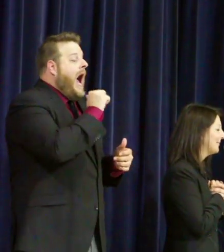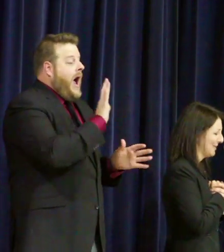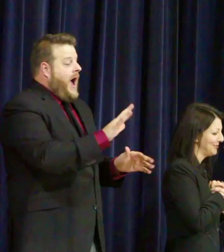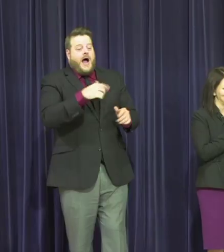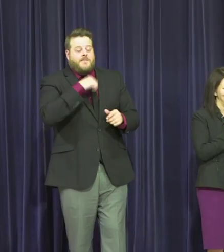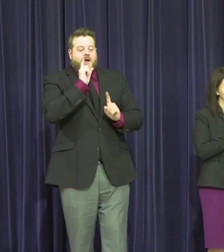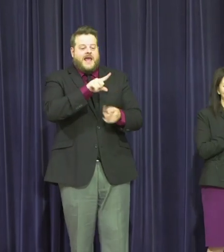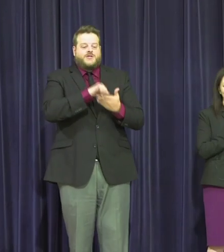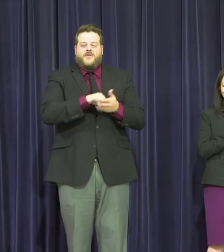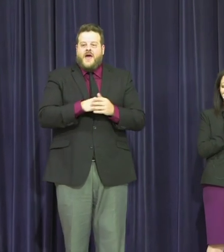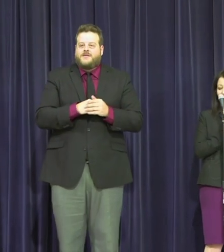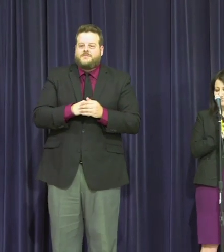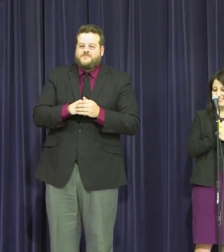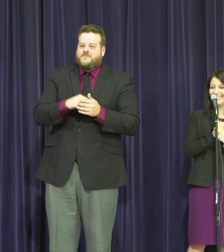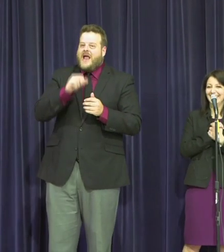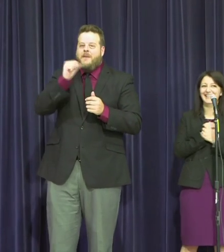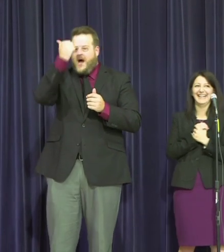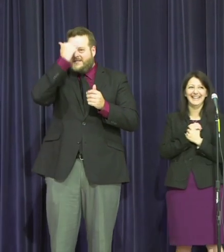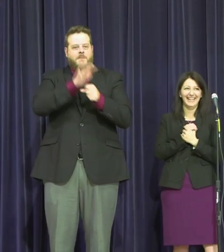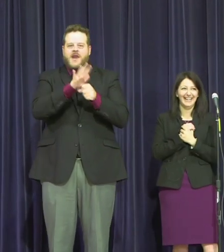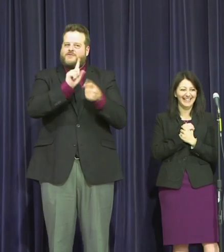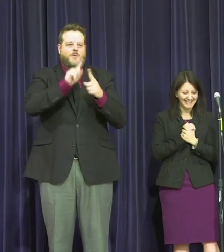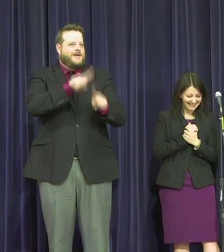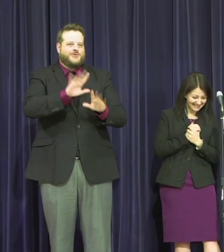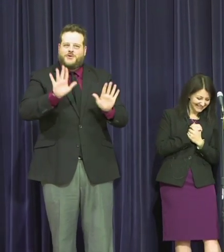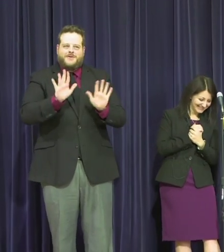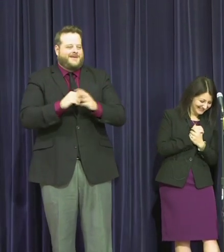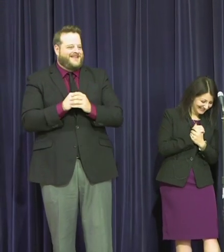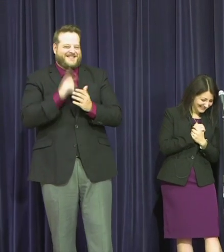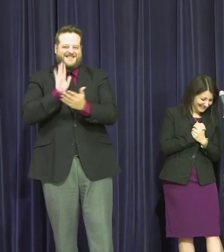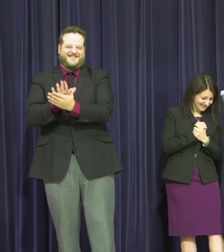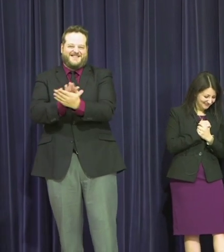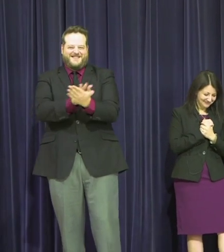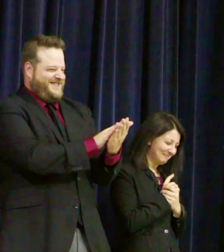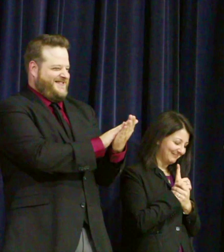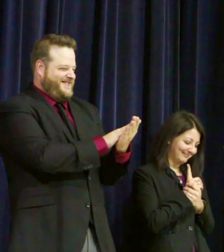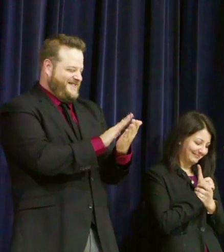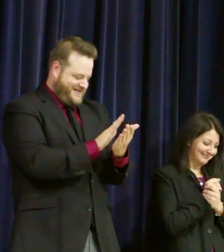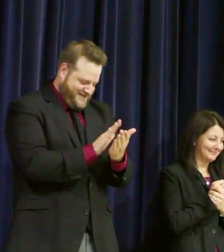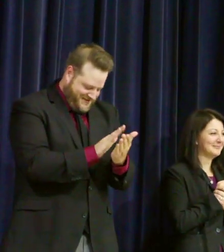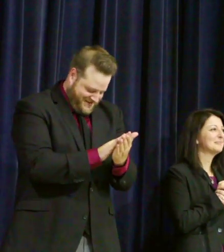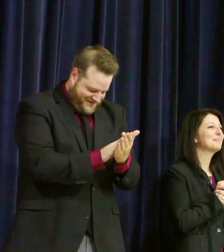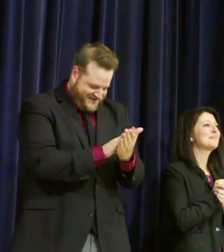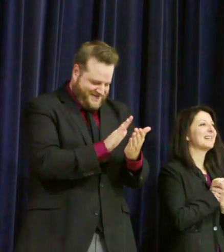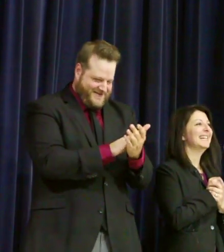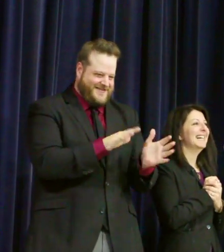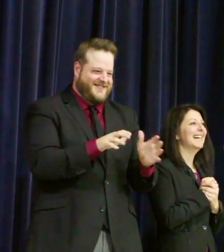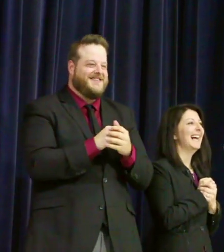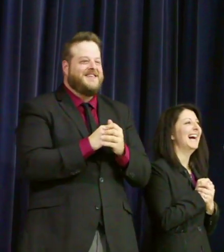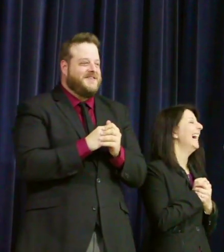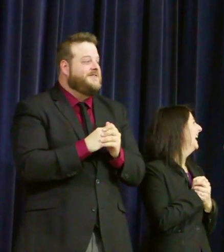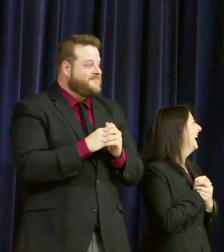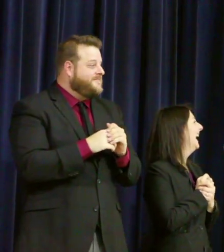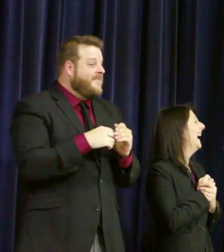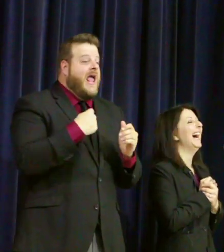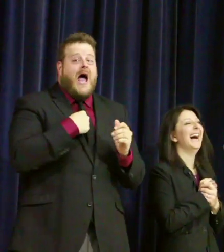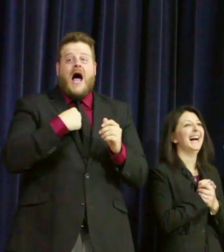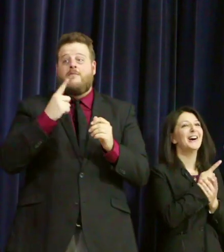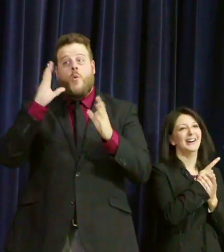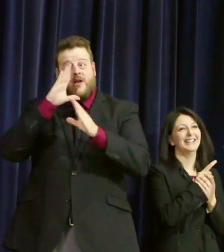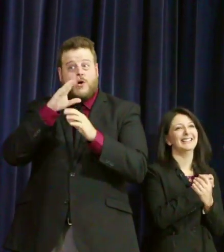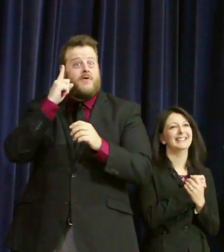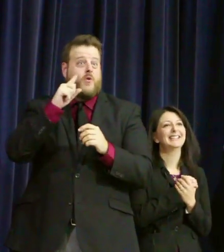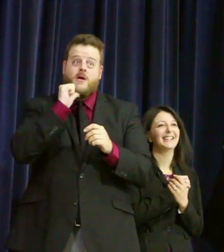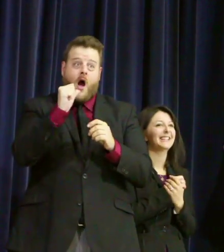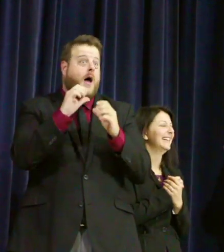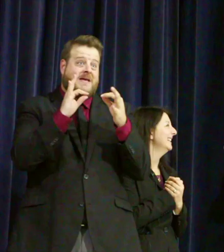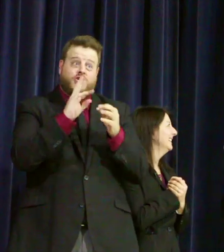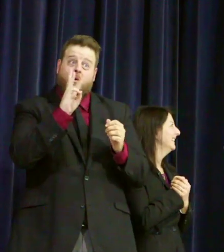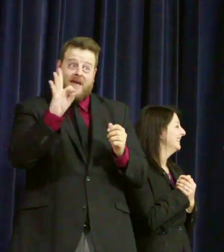I'm actually in trouble for not mentioning Wake Forest.